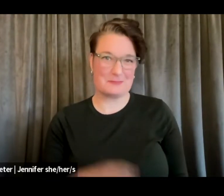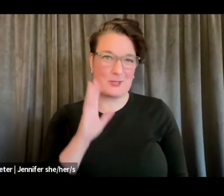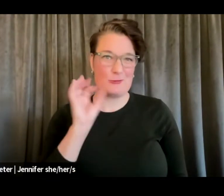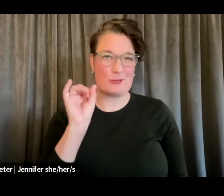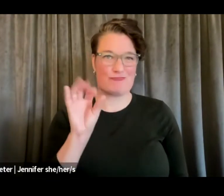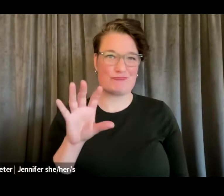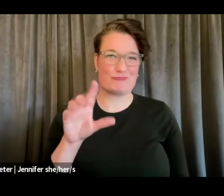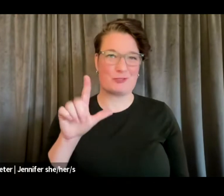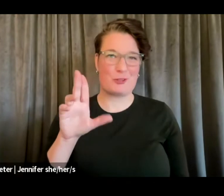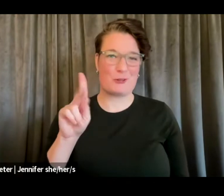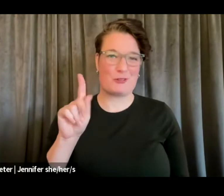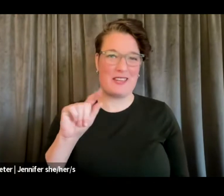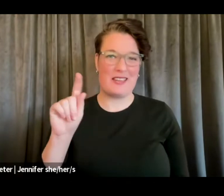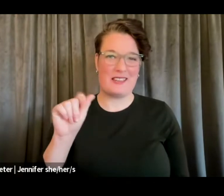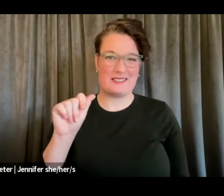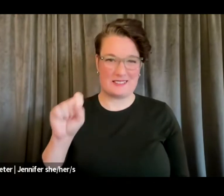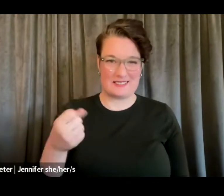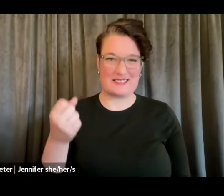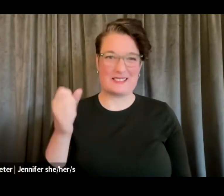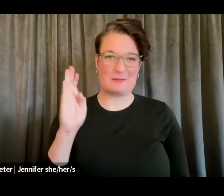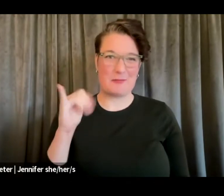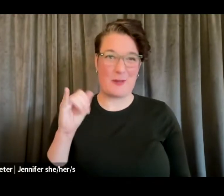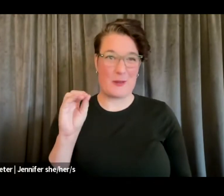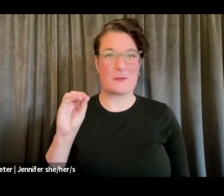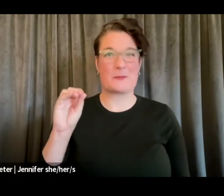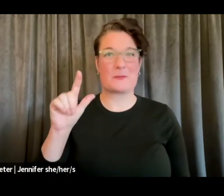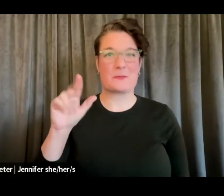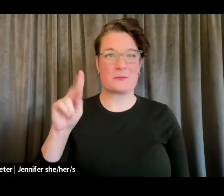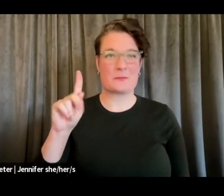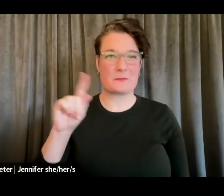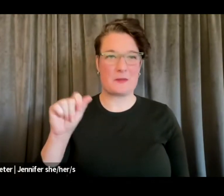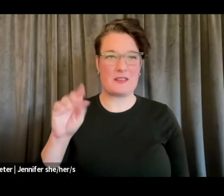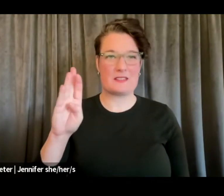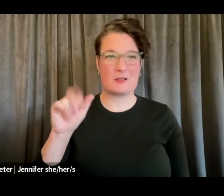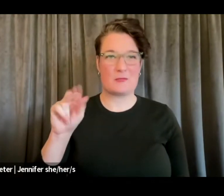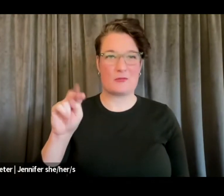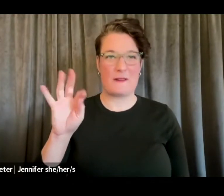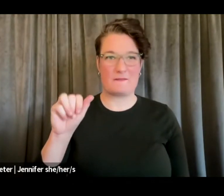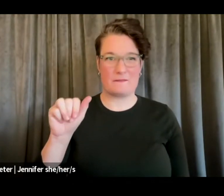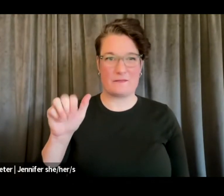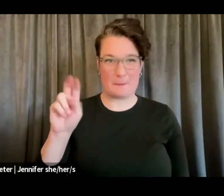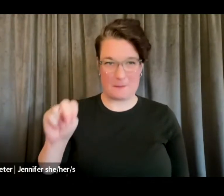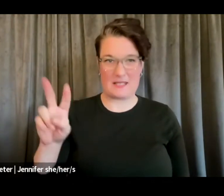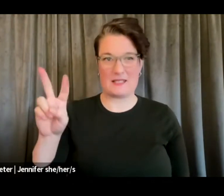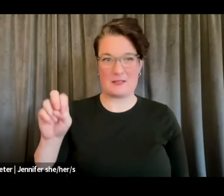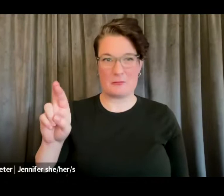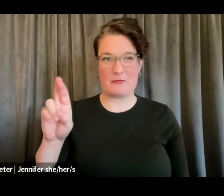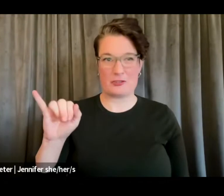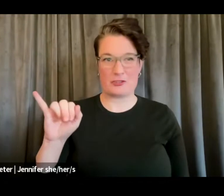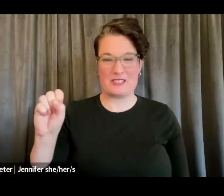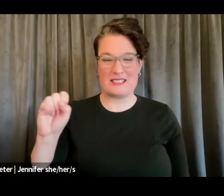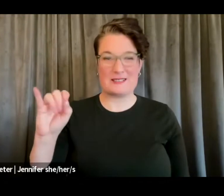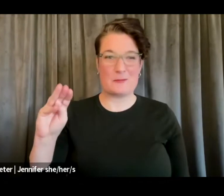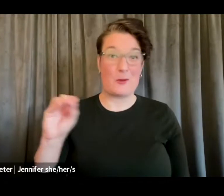I'm gonna read Lukaza's bio. Lukaza Branfman-Verissimo (they/them/Lukaza)